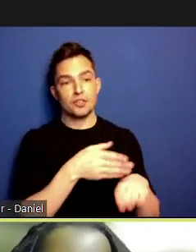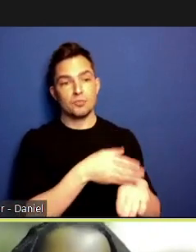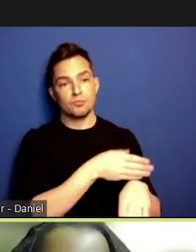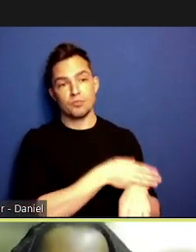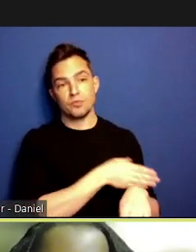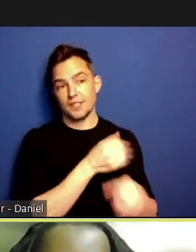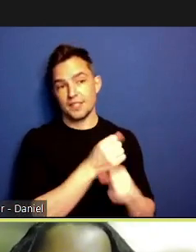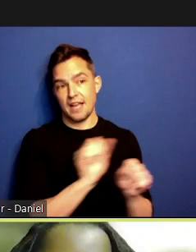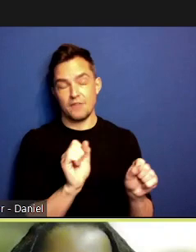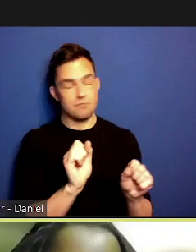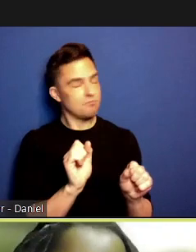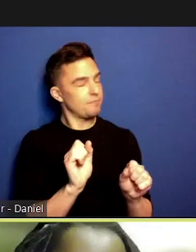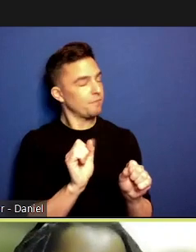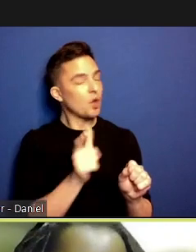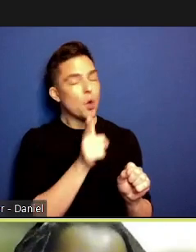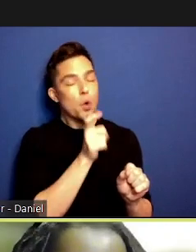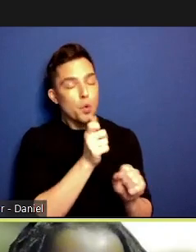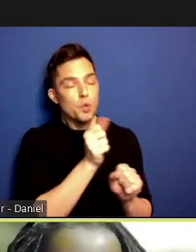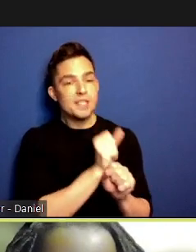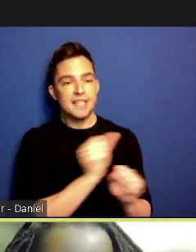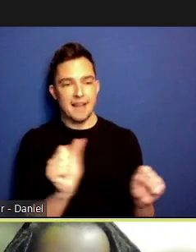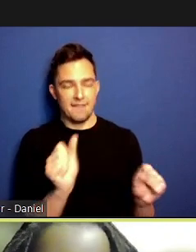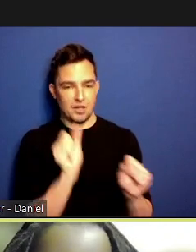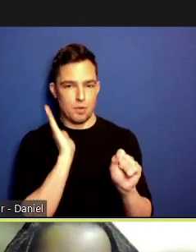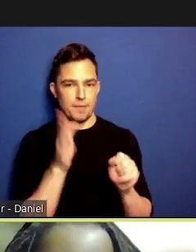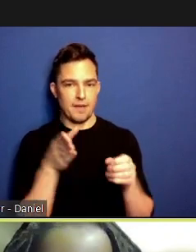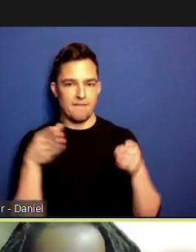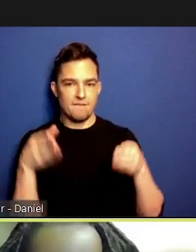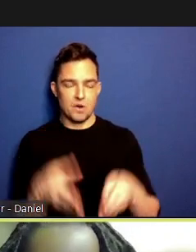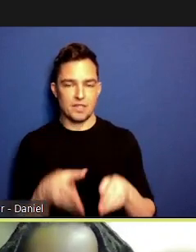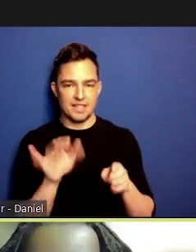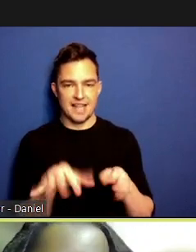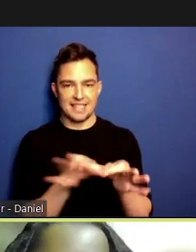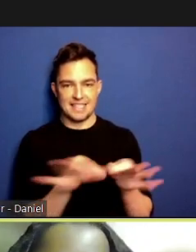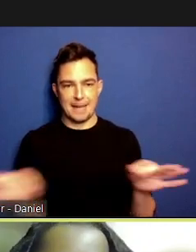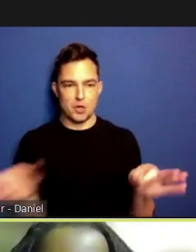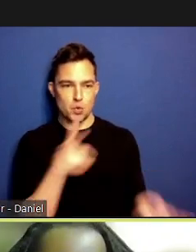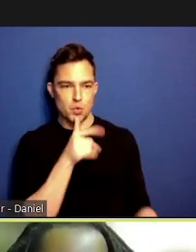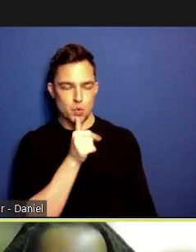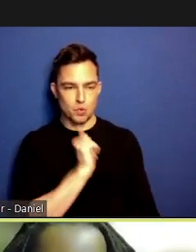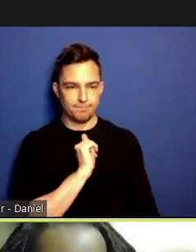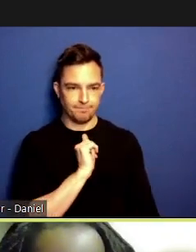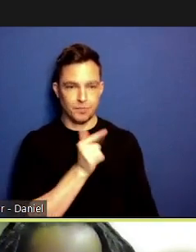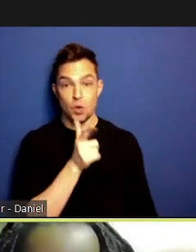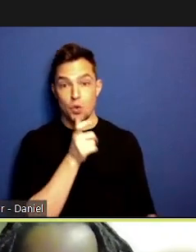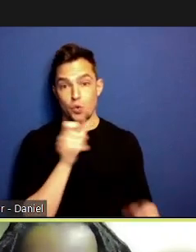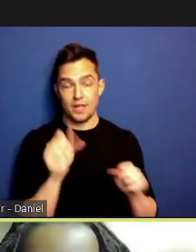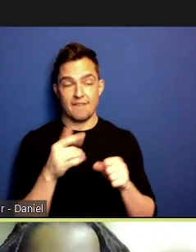need to ask who's safety is being centered in that statement? Who gets to feel protected?